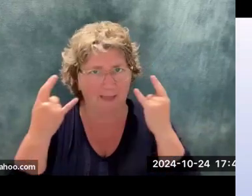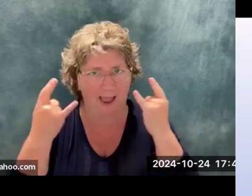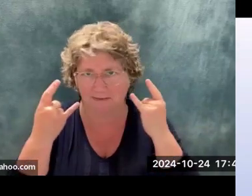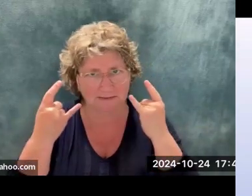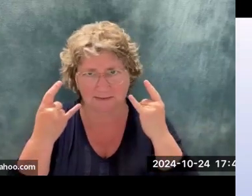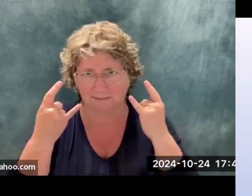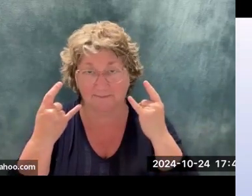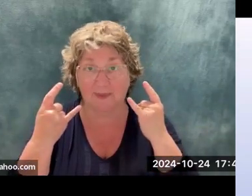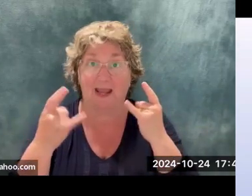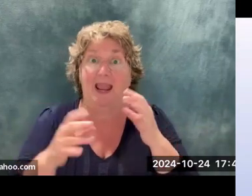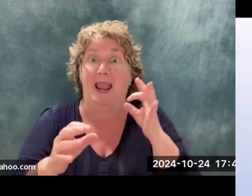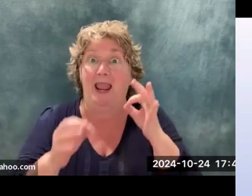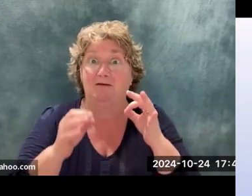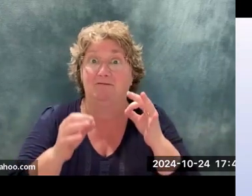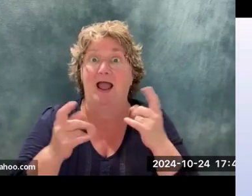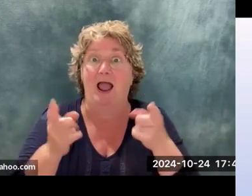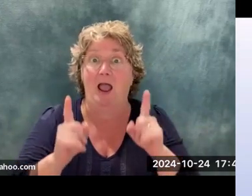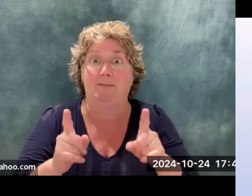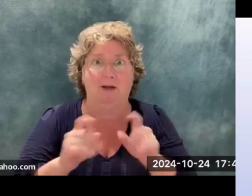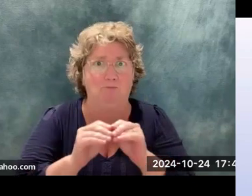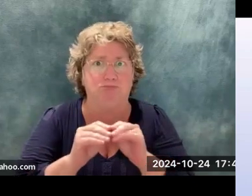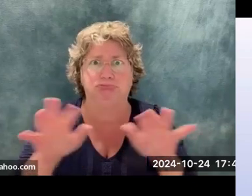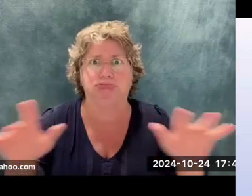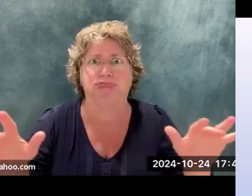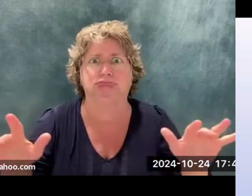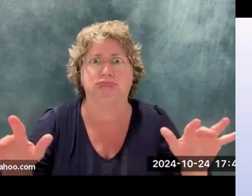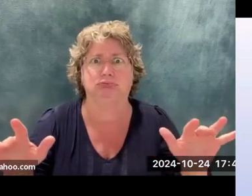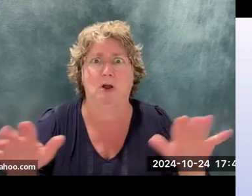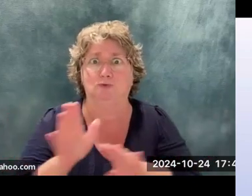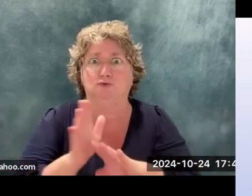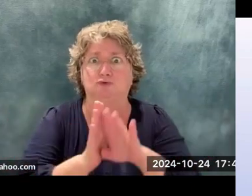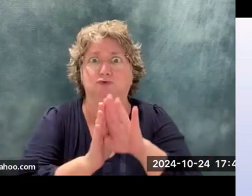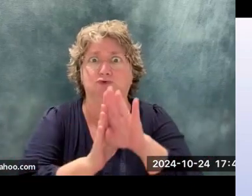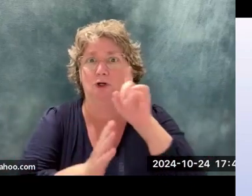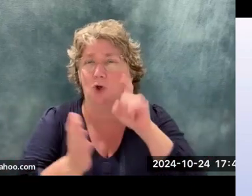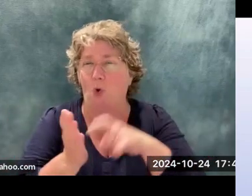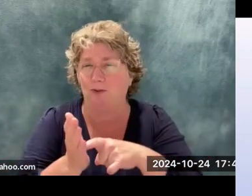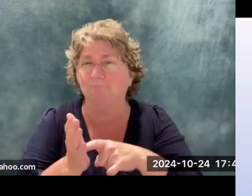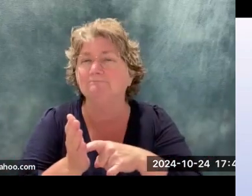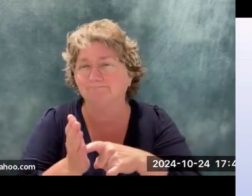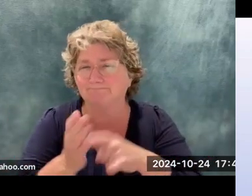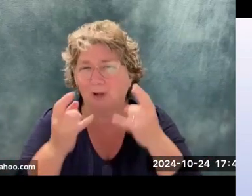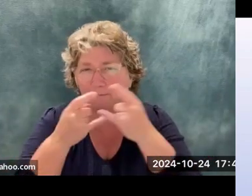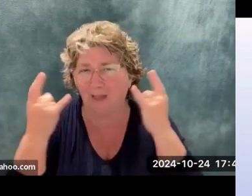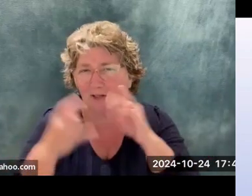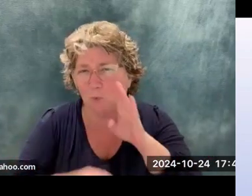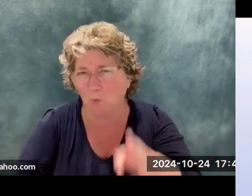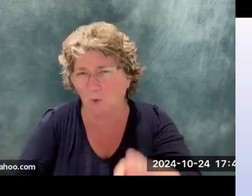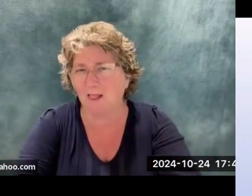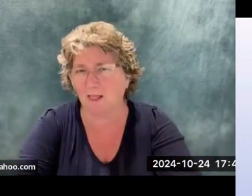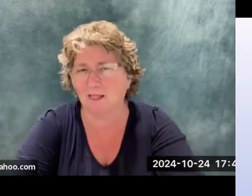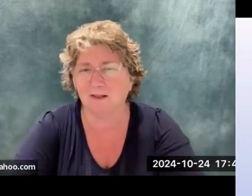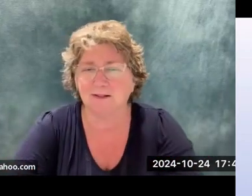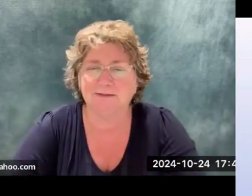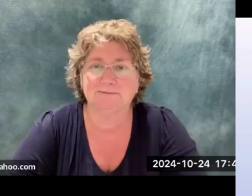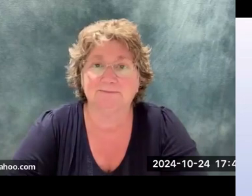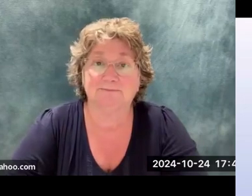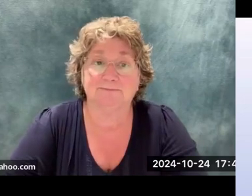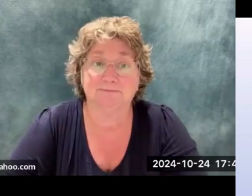We don't think it'll be necessary, but if we do have a huge surge and it's going to help protect our children and our vulnerable elderly,